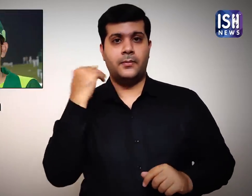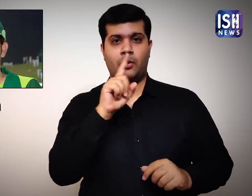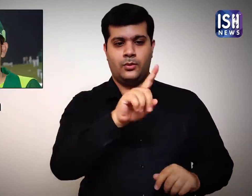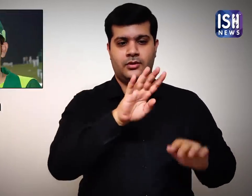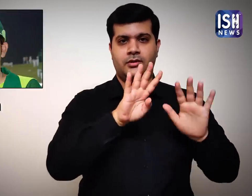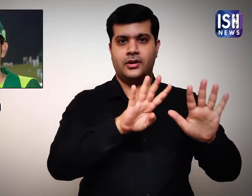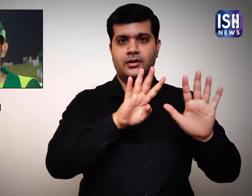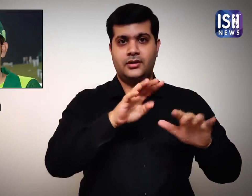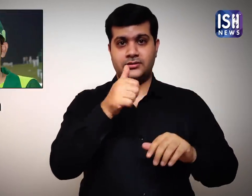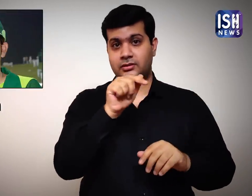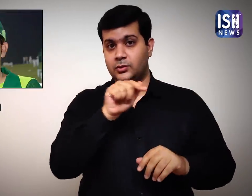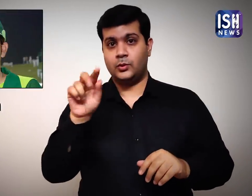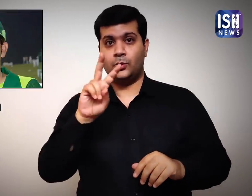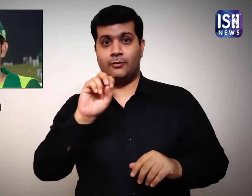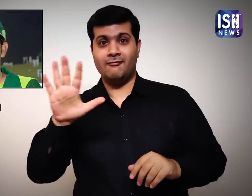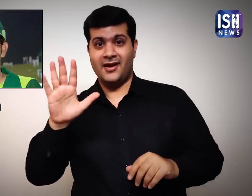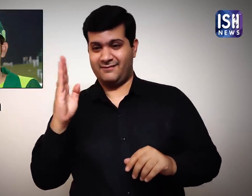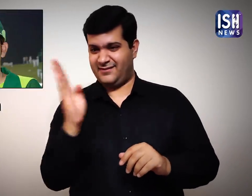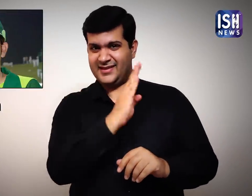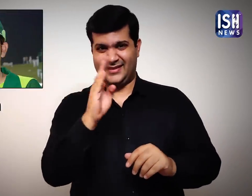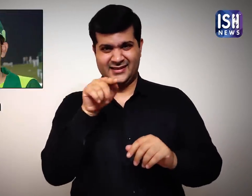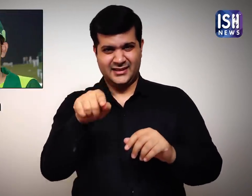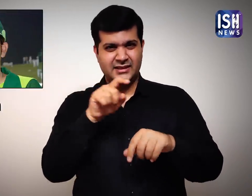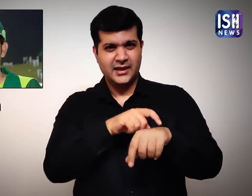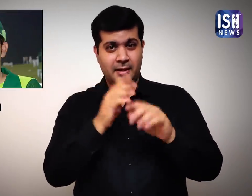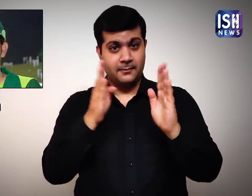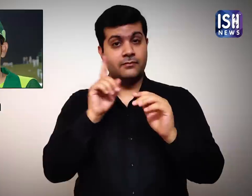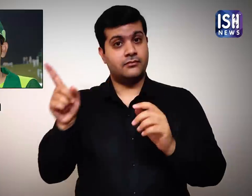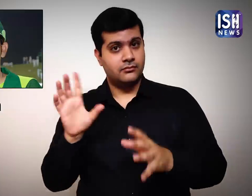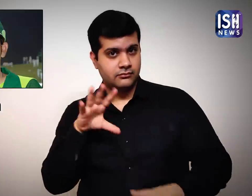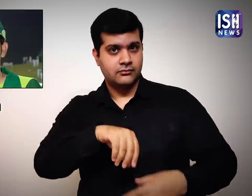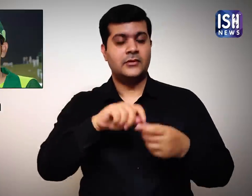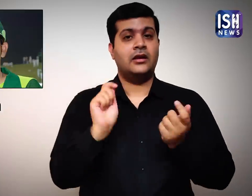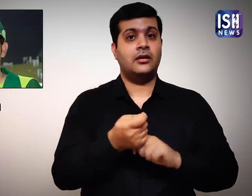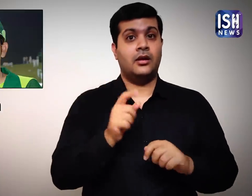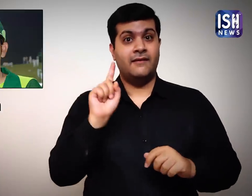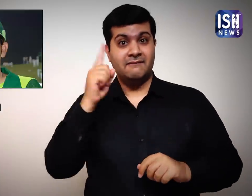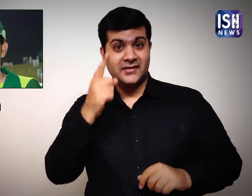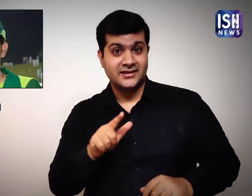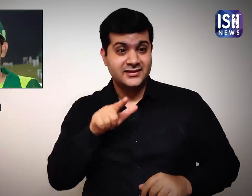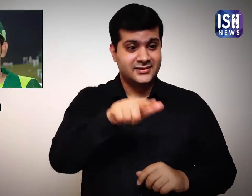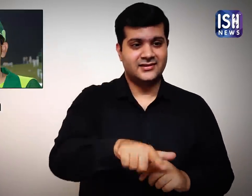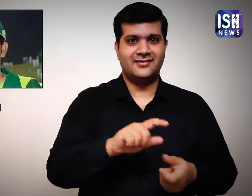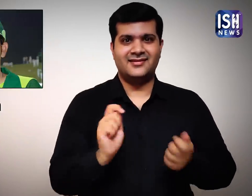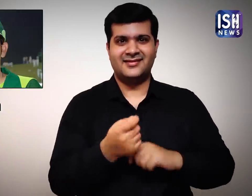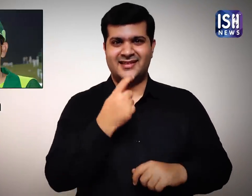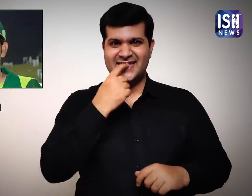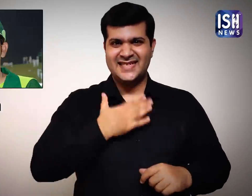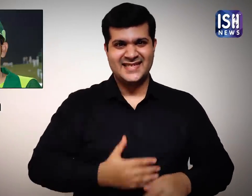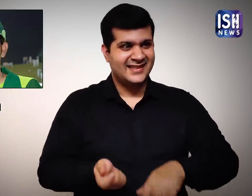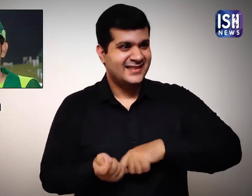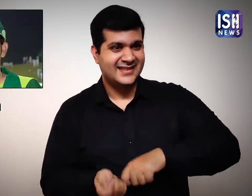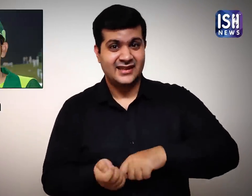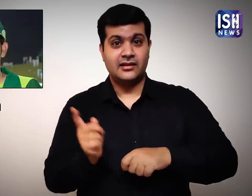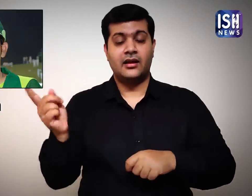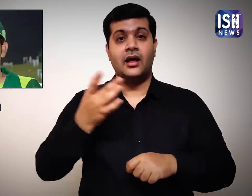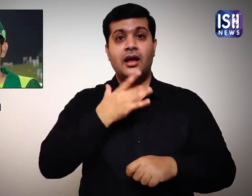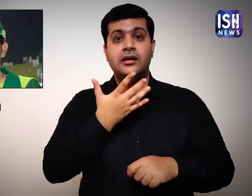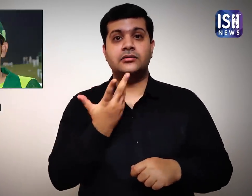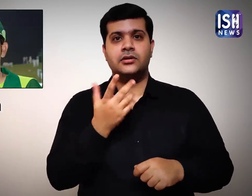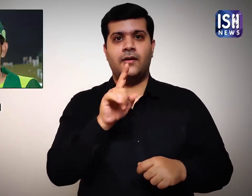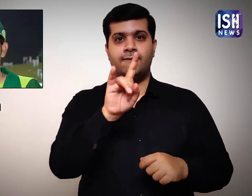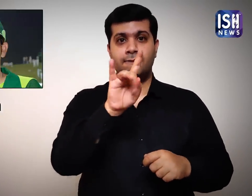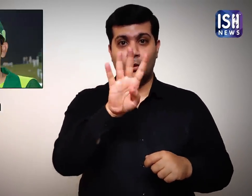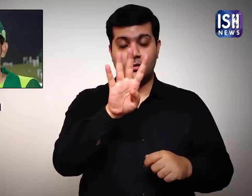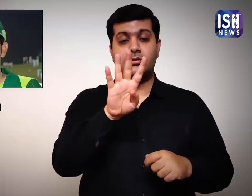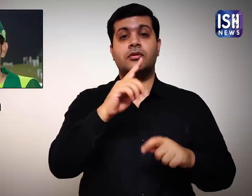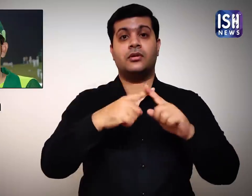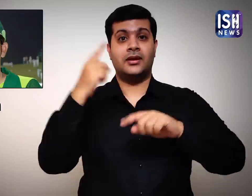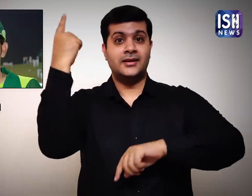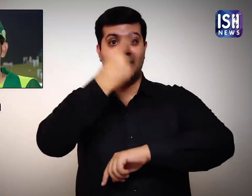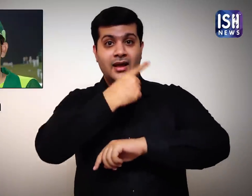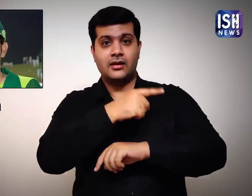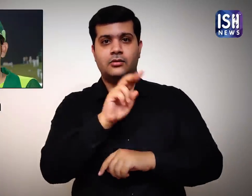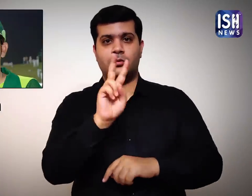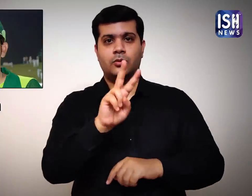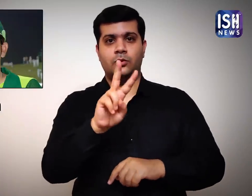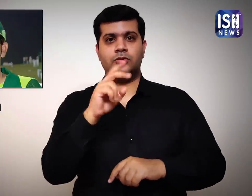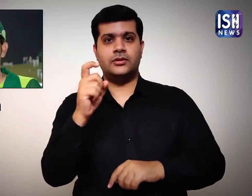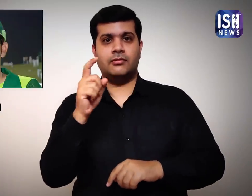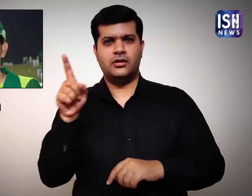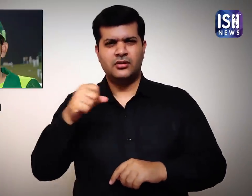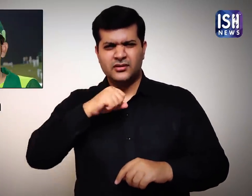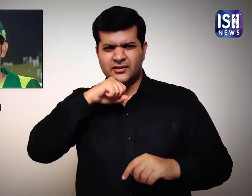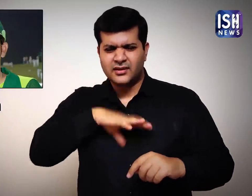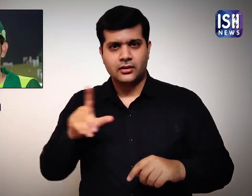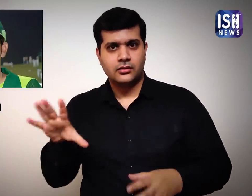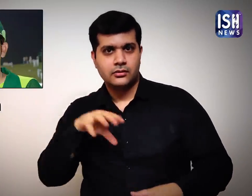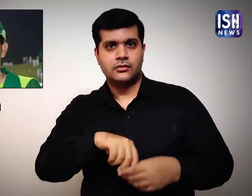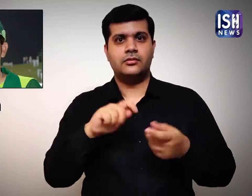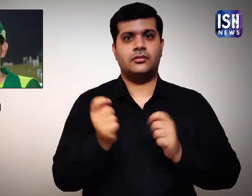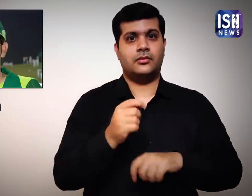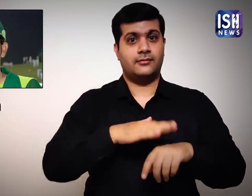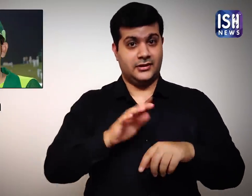He played between 1996 and 2005. He made his Test debut when he was 14 years and 227 days old.